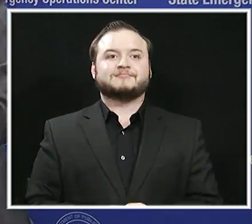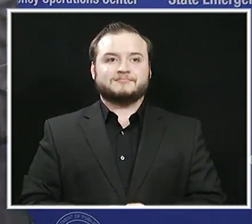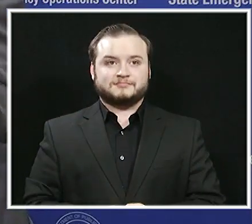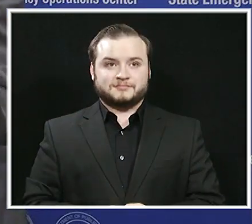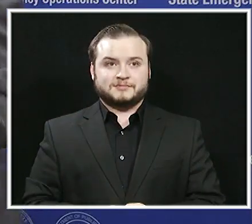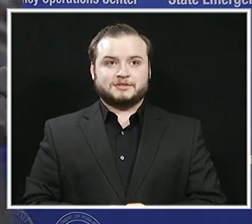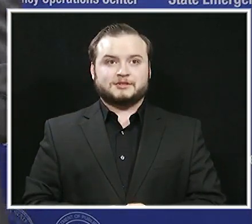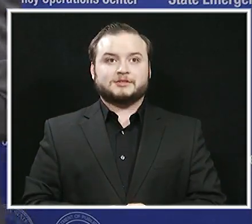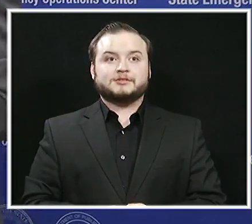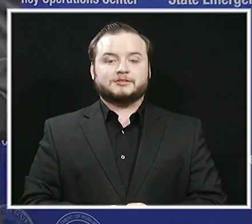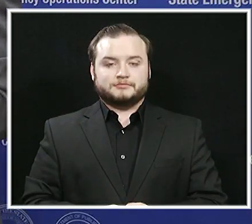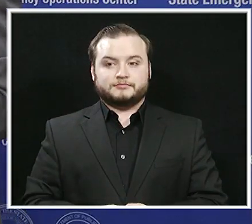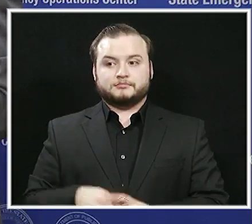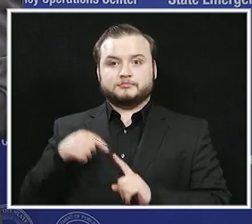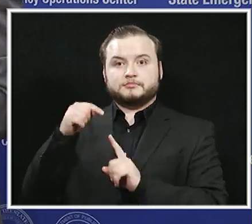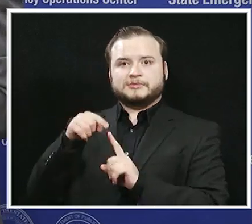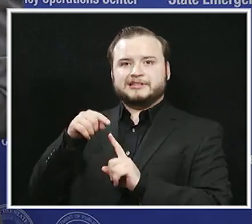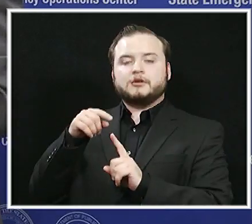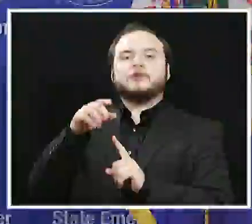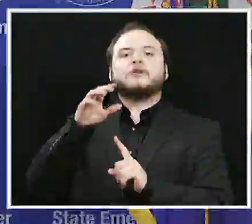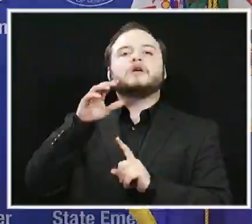And I want to let everybody know, the ban on elective